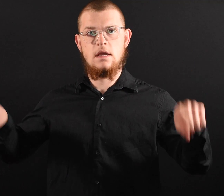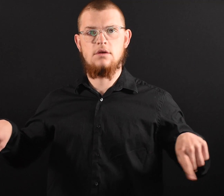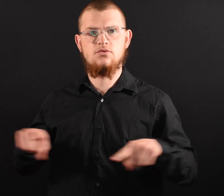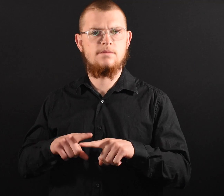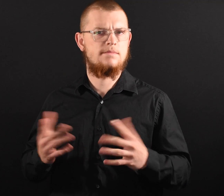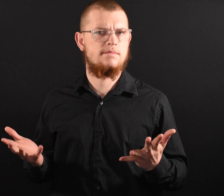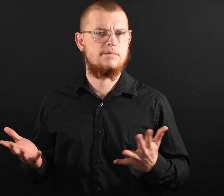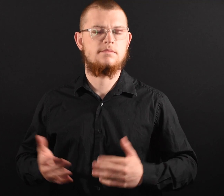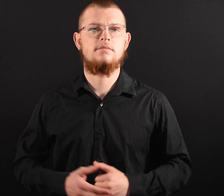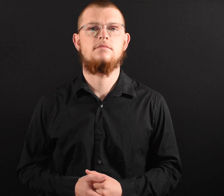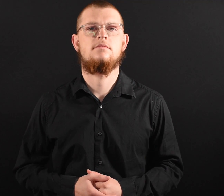Signage